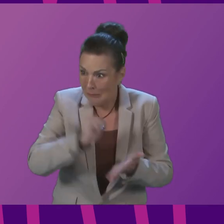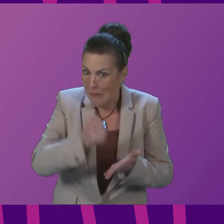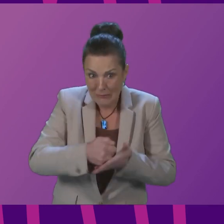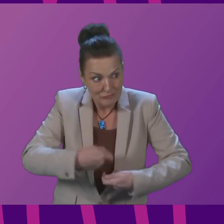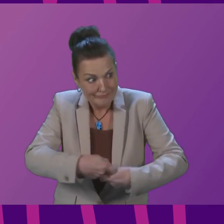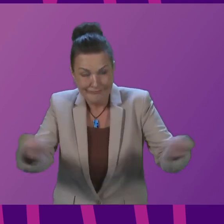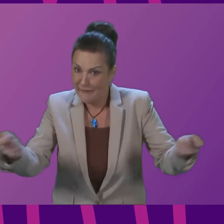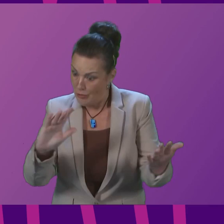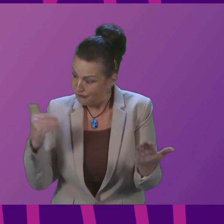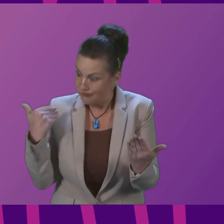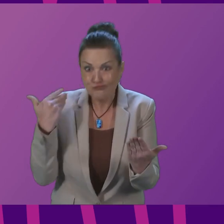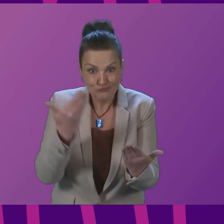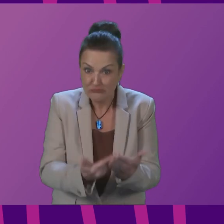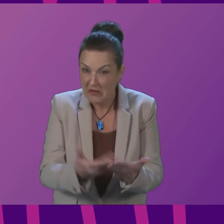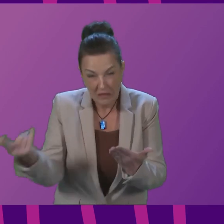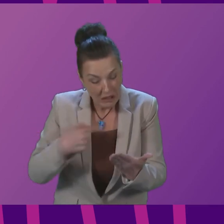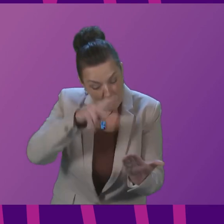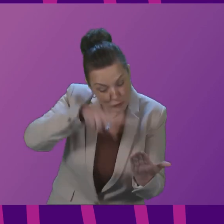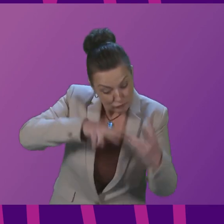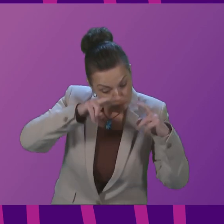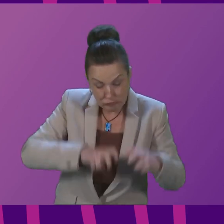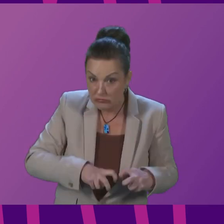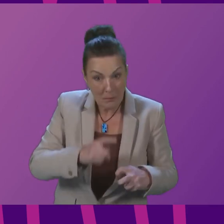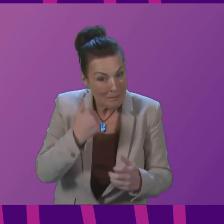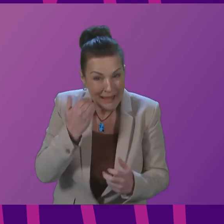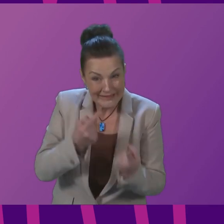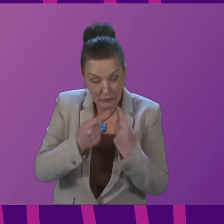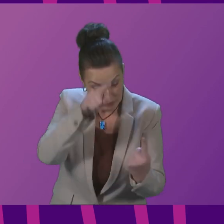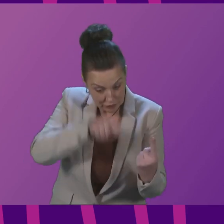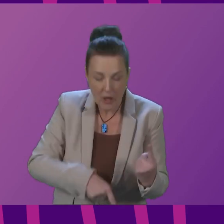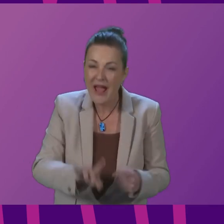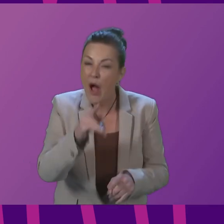for anyone to read and scrutinise.